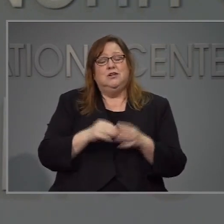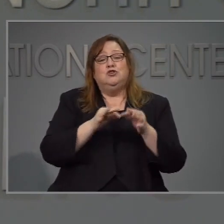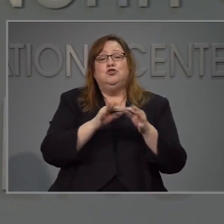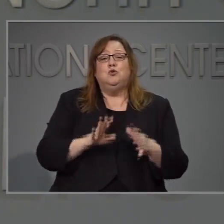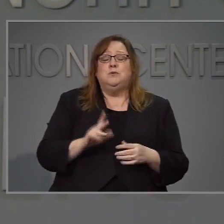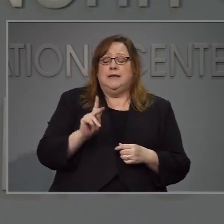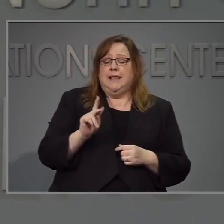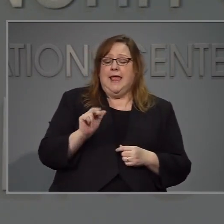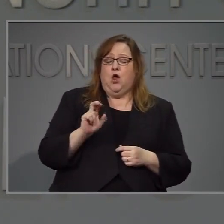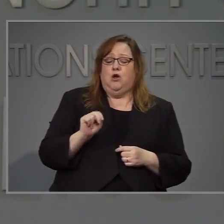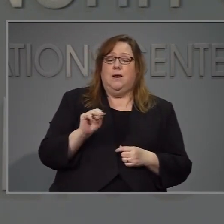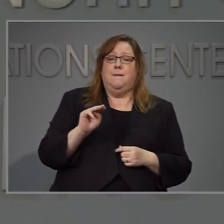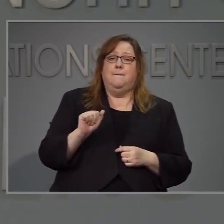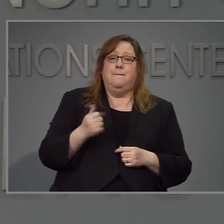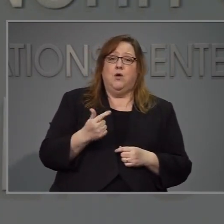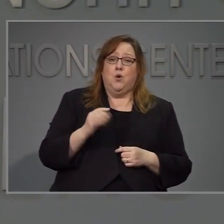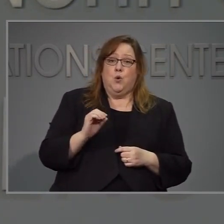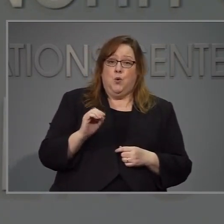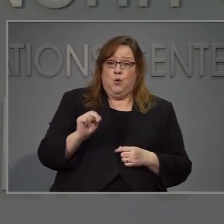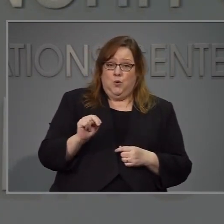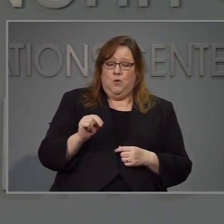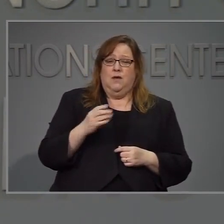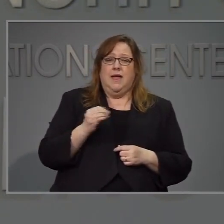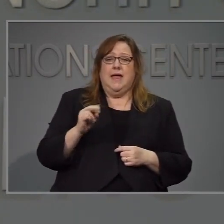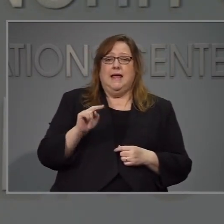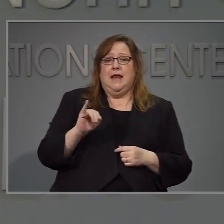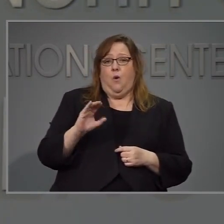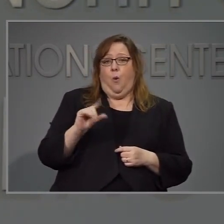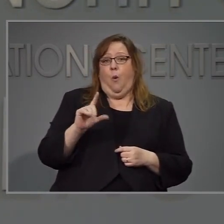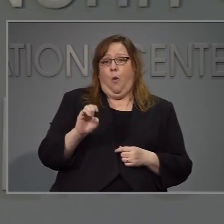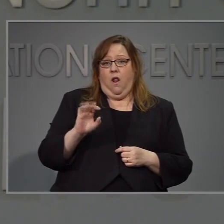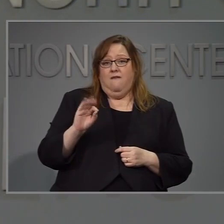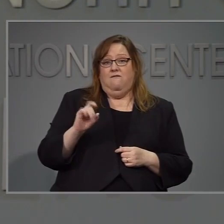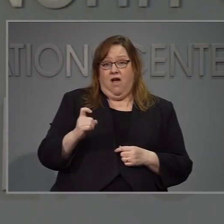SPRAYBERRY. KAREN MCGINN NICOLE